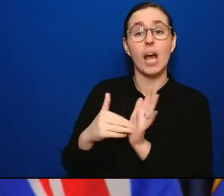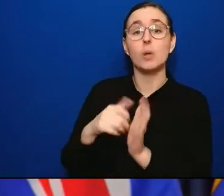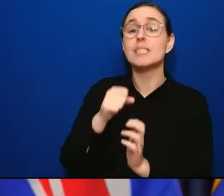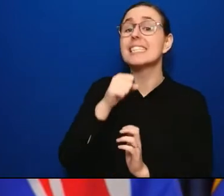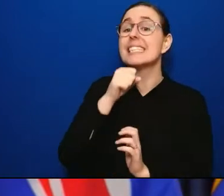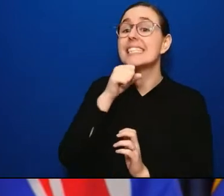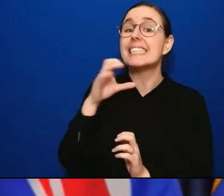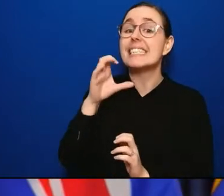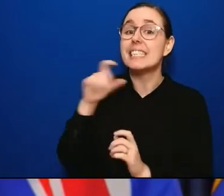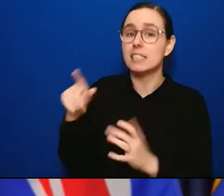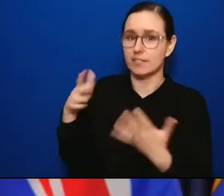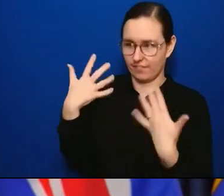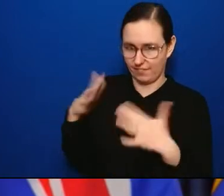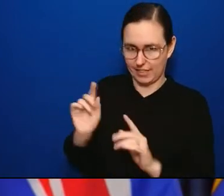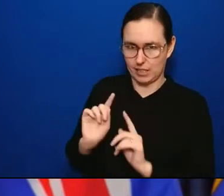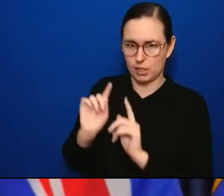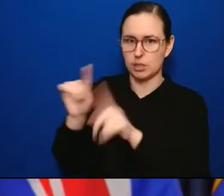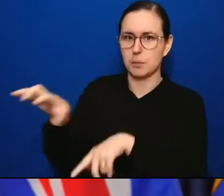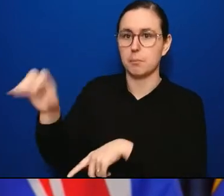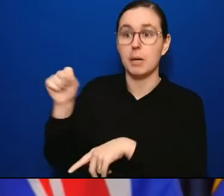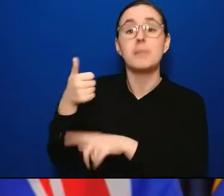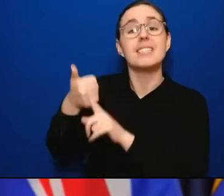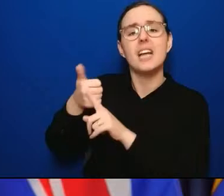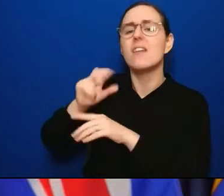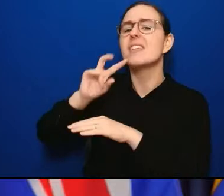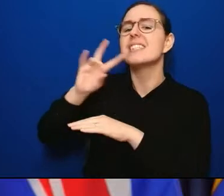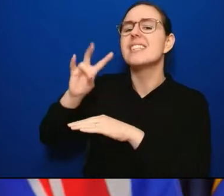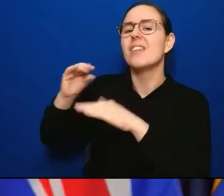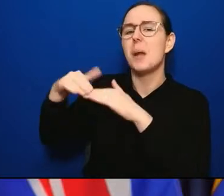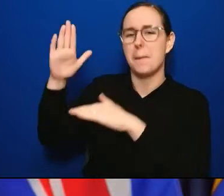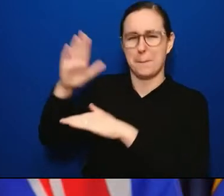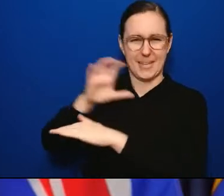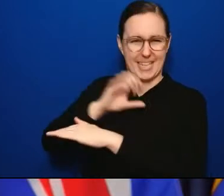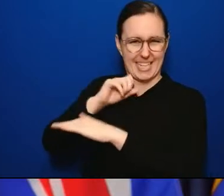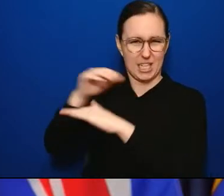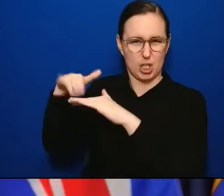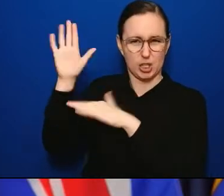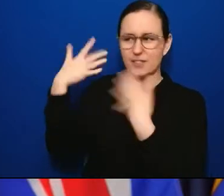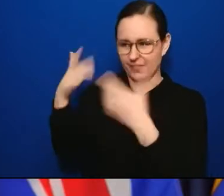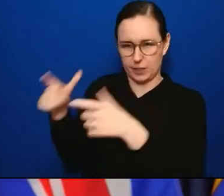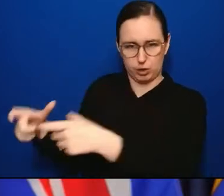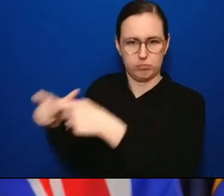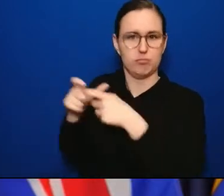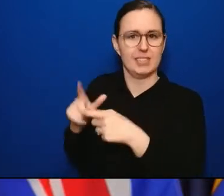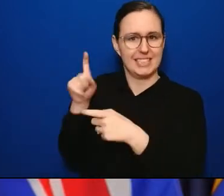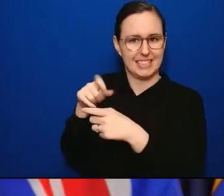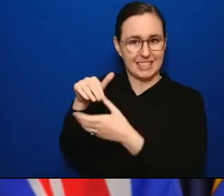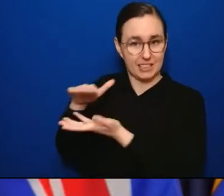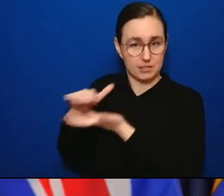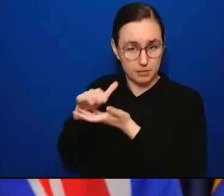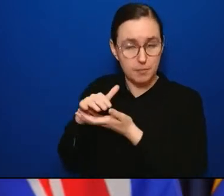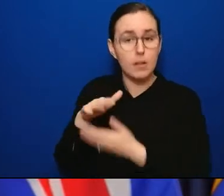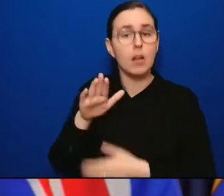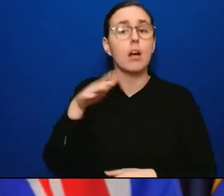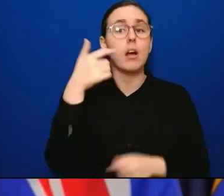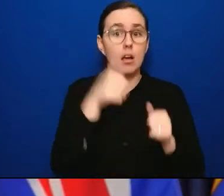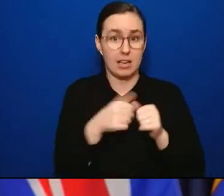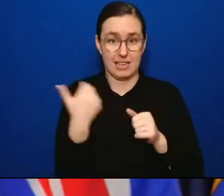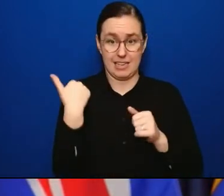or less have picked up their rapid tests. Those over 70 and